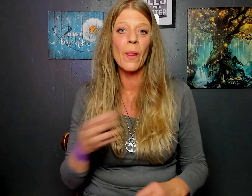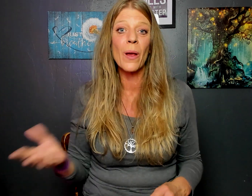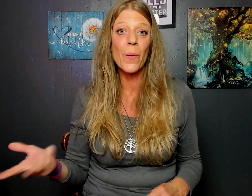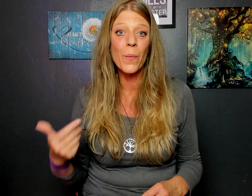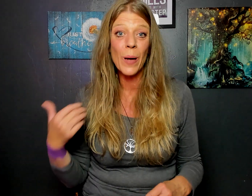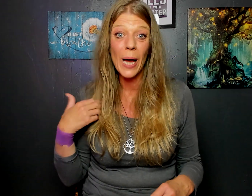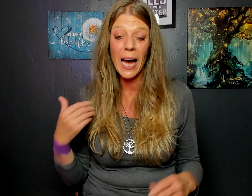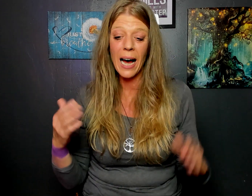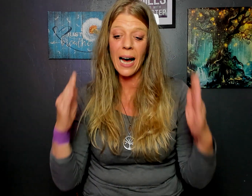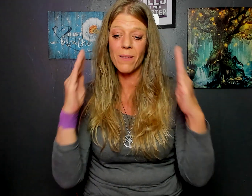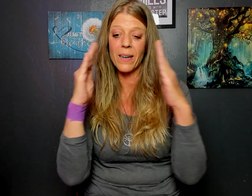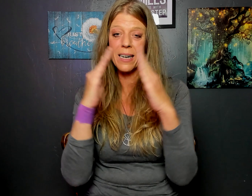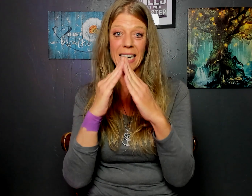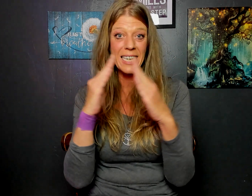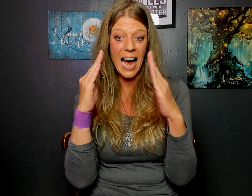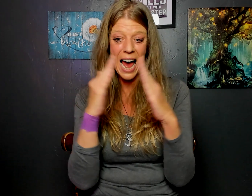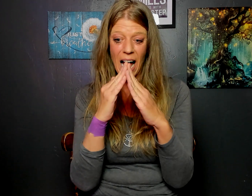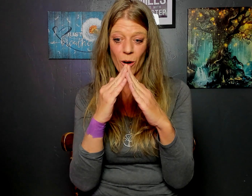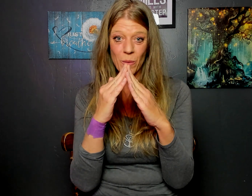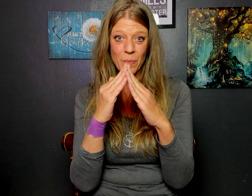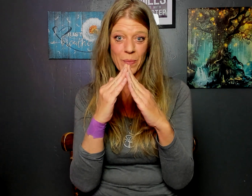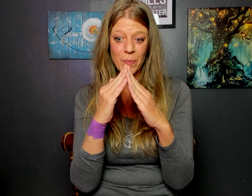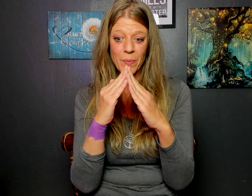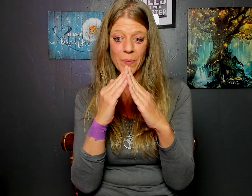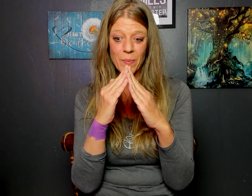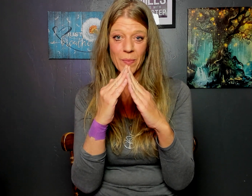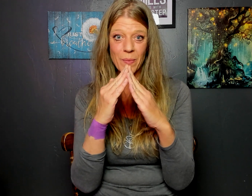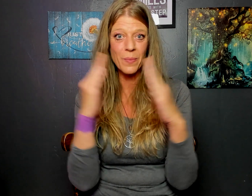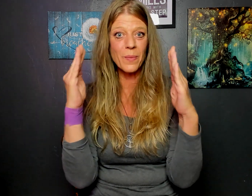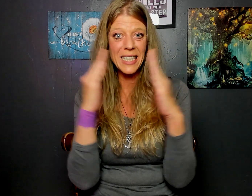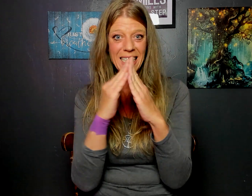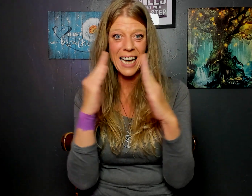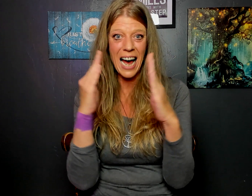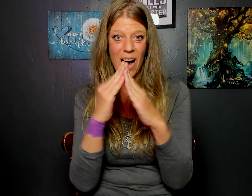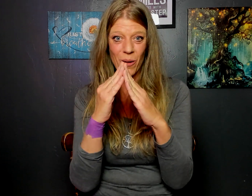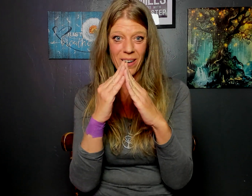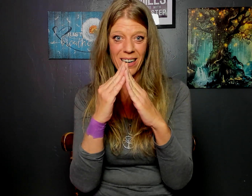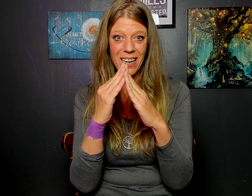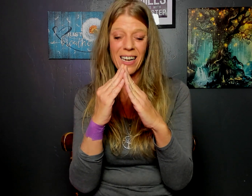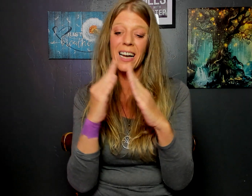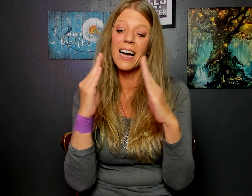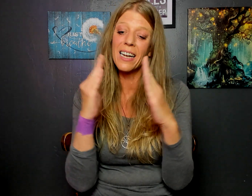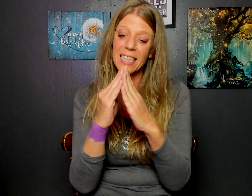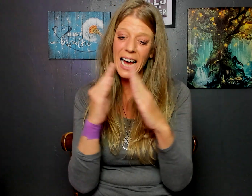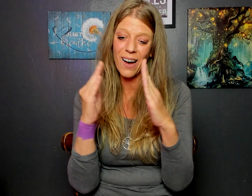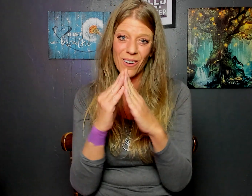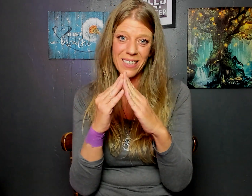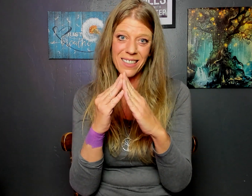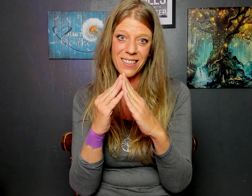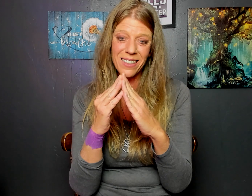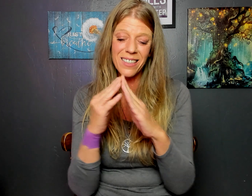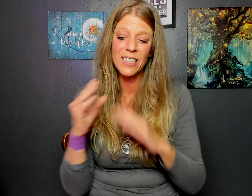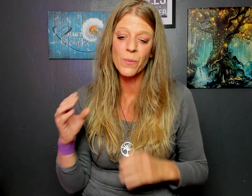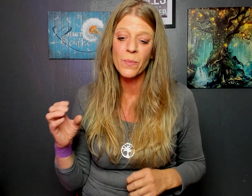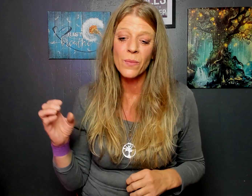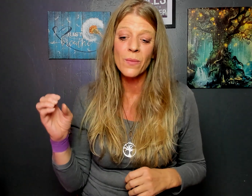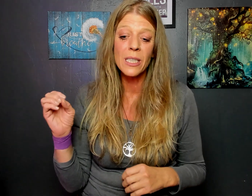We have TOWN. TOWN. TOWN.